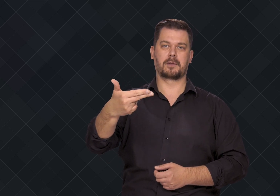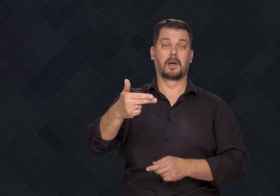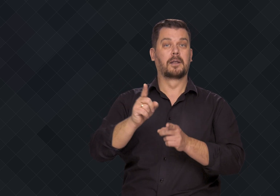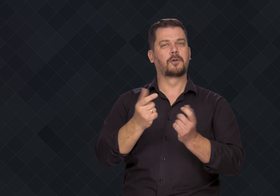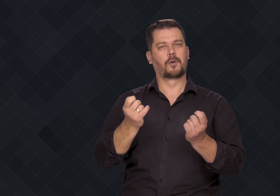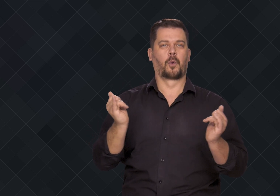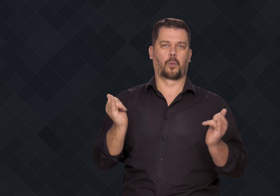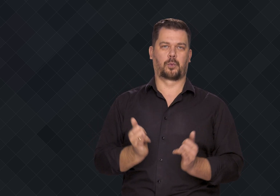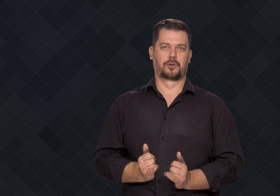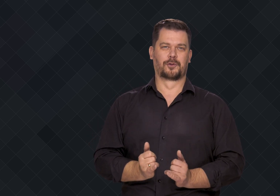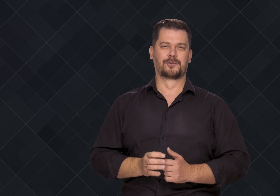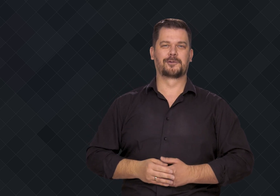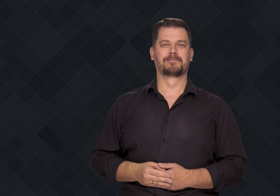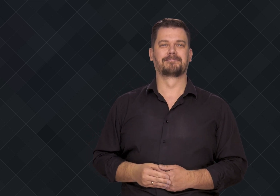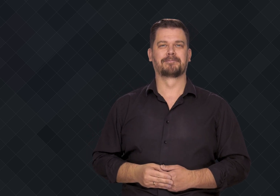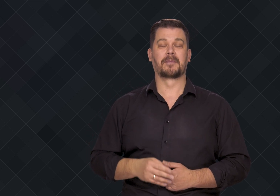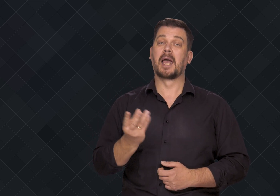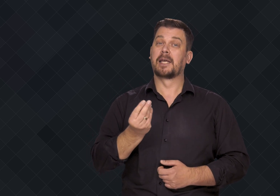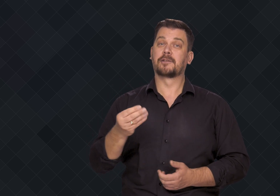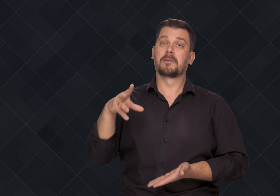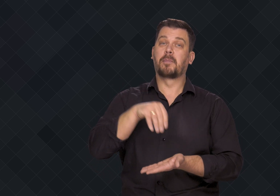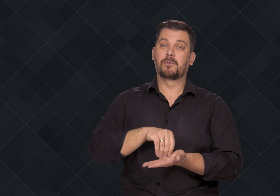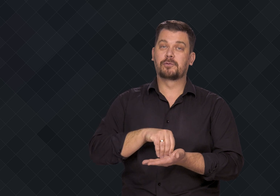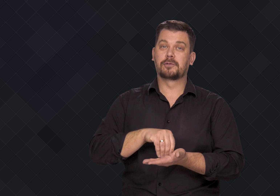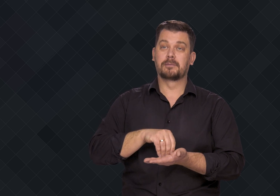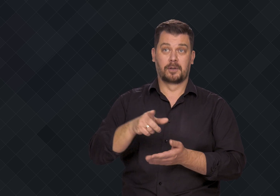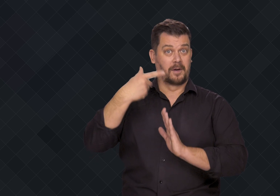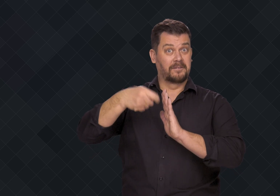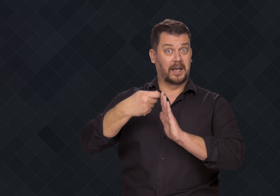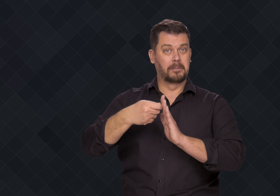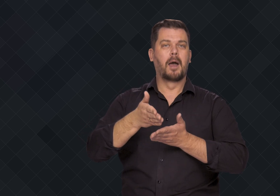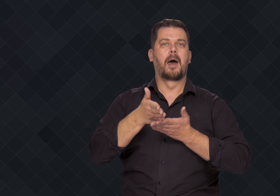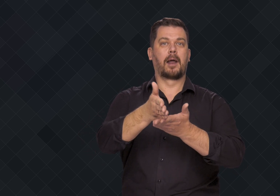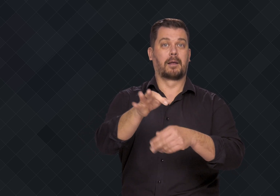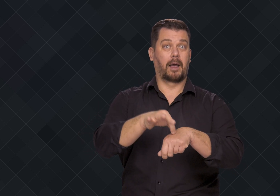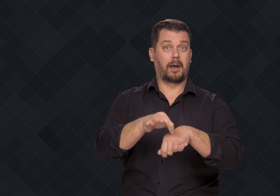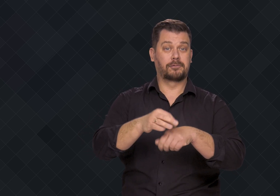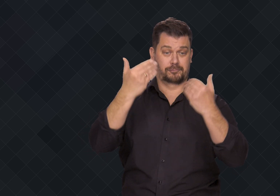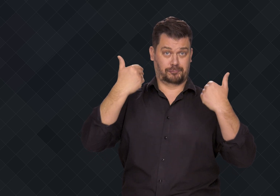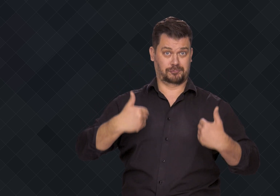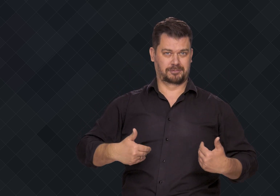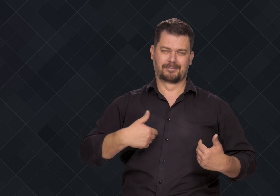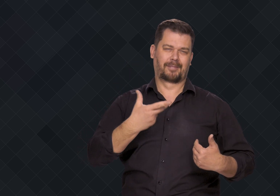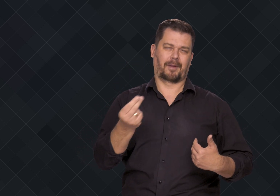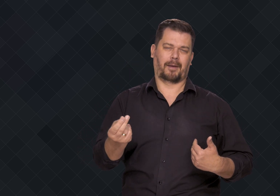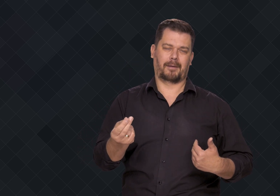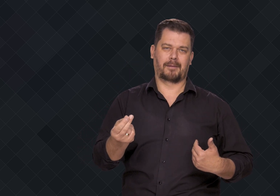and also lose weight in the process. Finally, I repeat: this film is not medical advice.